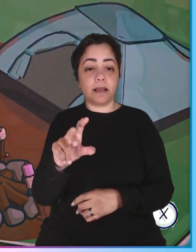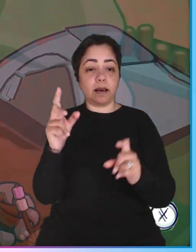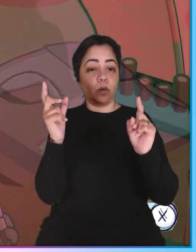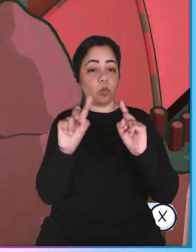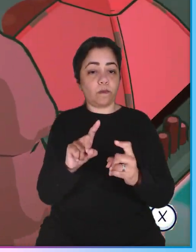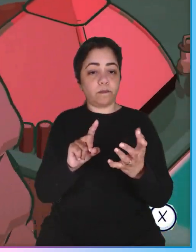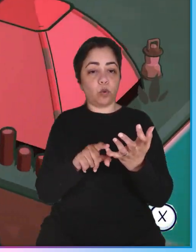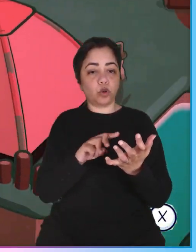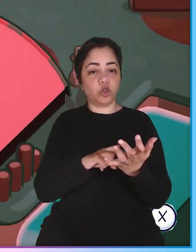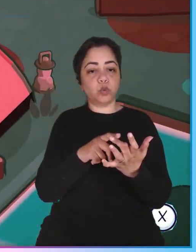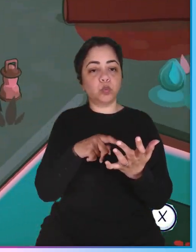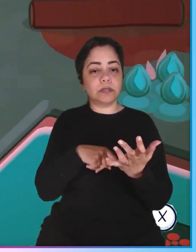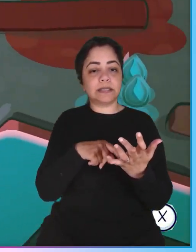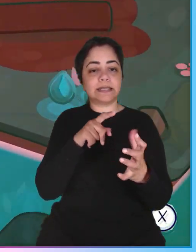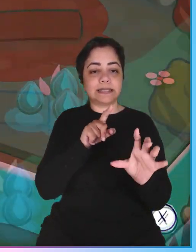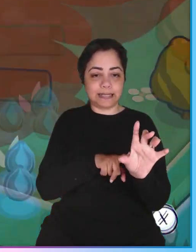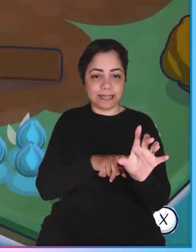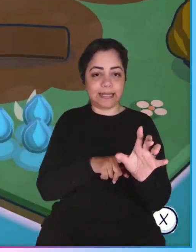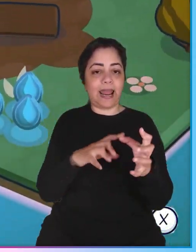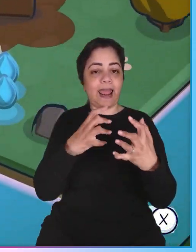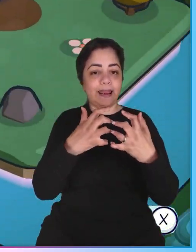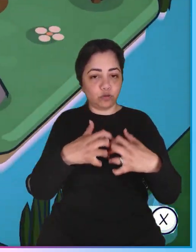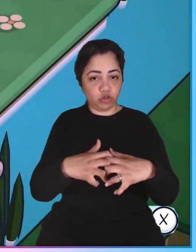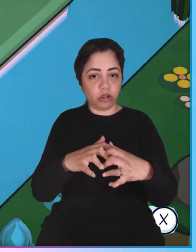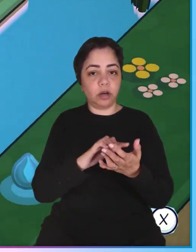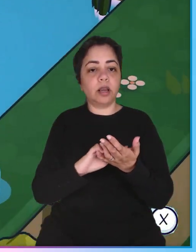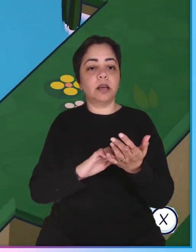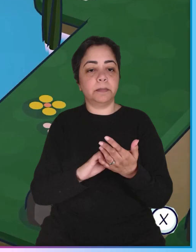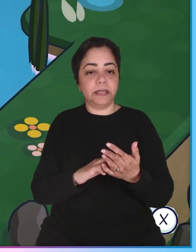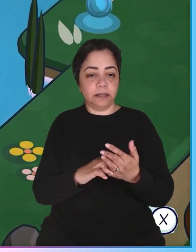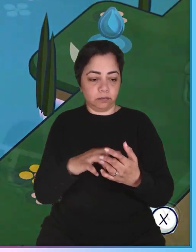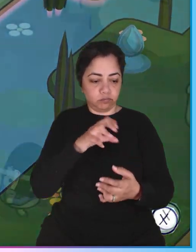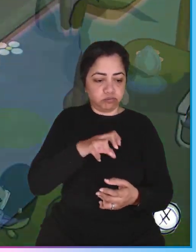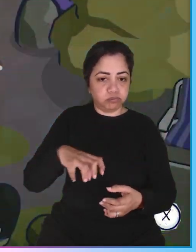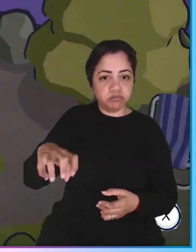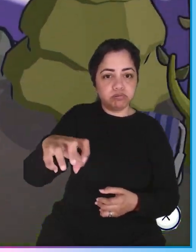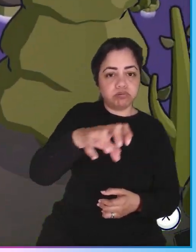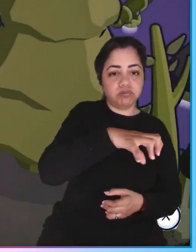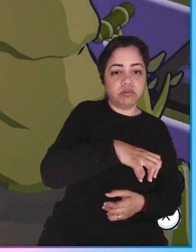which allow artists and QA to turn on specific filters while testing the game